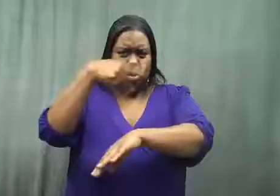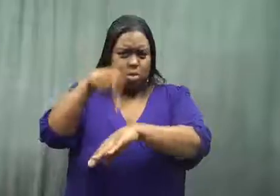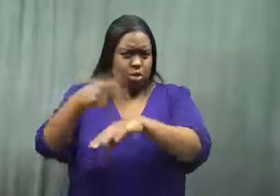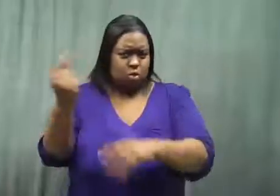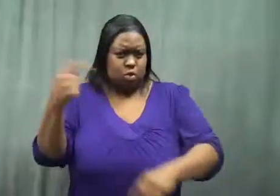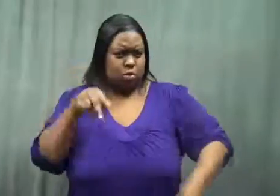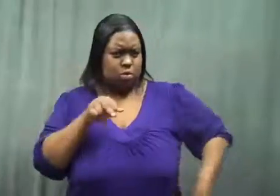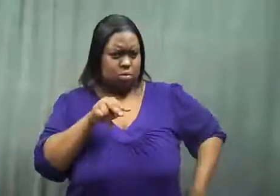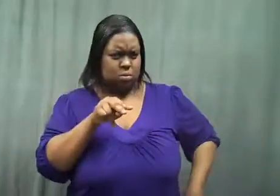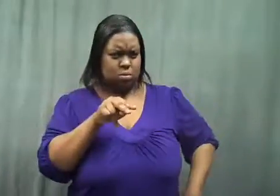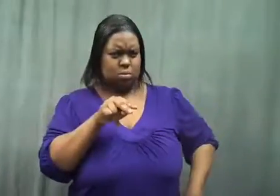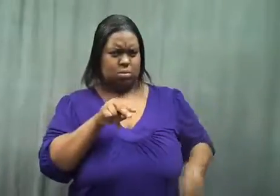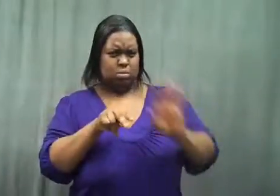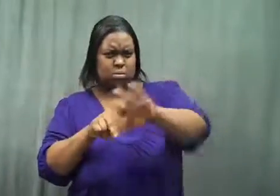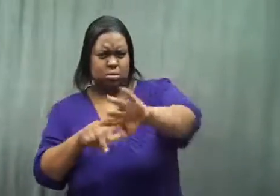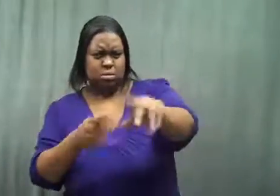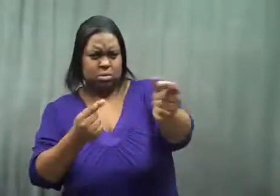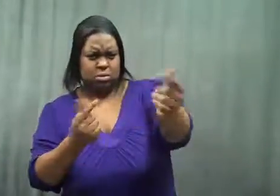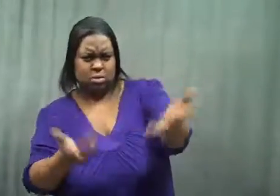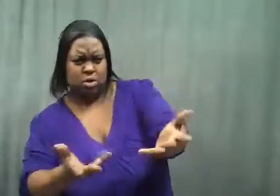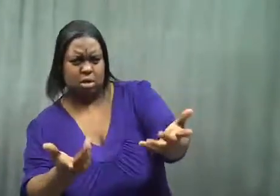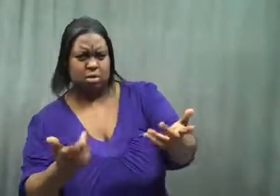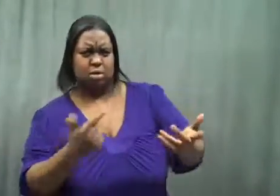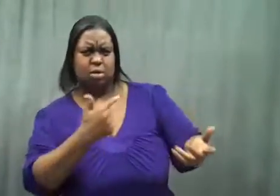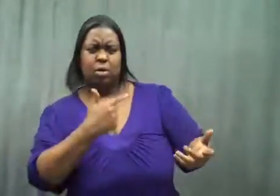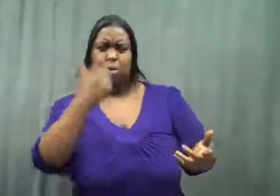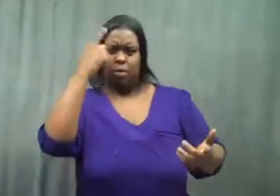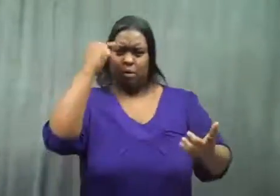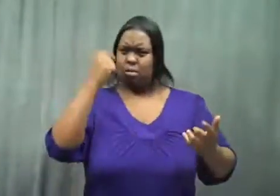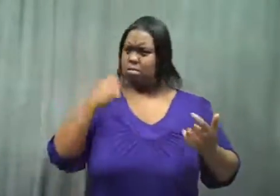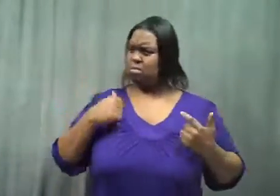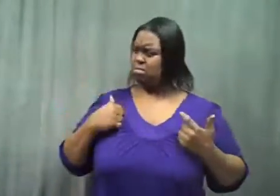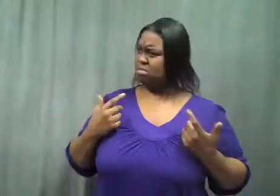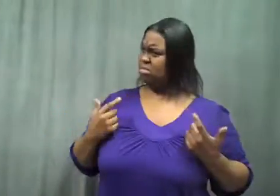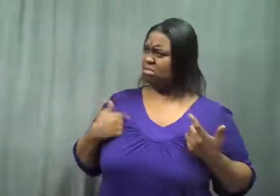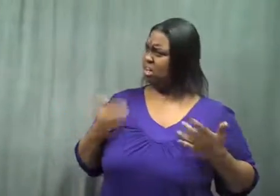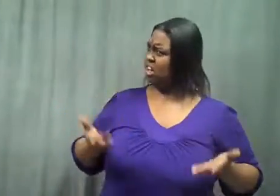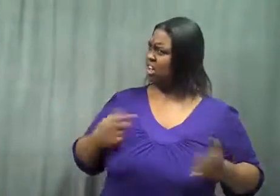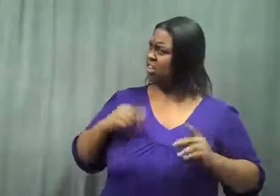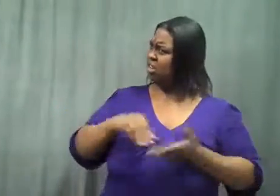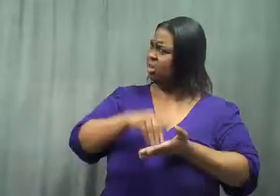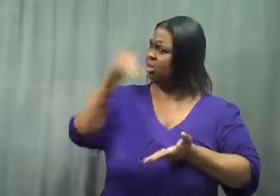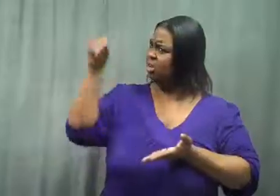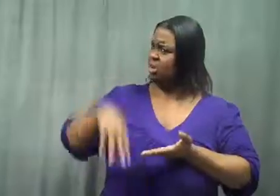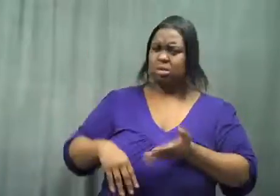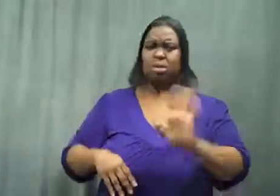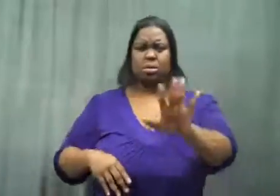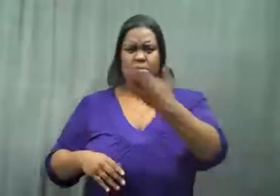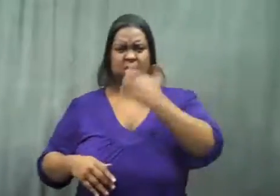He stopped me and asked me what I was doing here. I said I was a student. He said, "You get out of here."